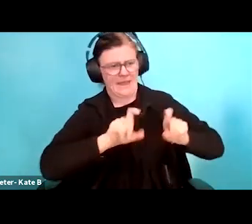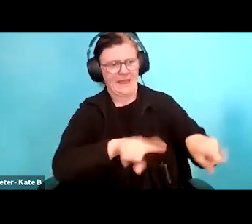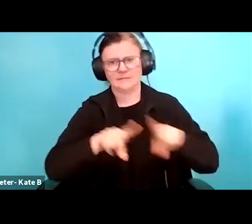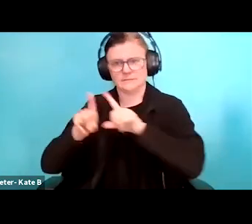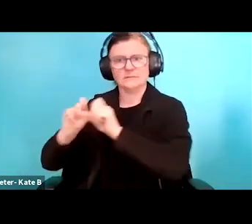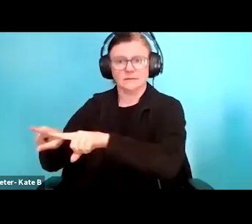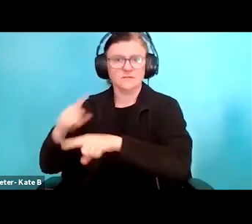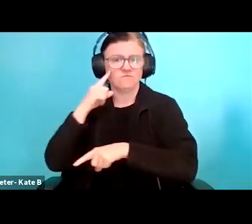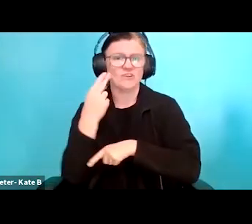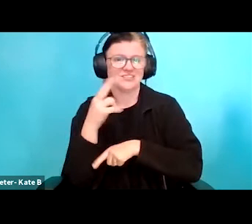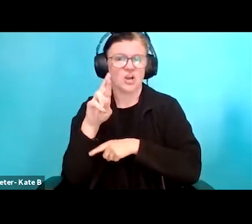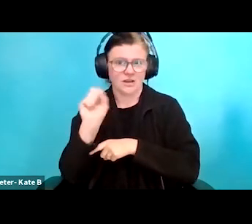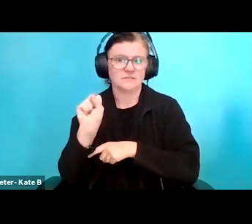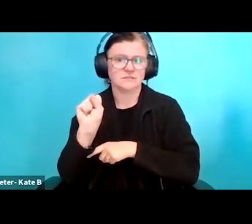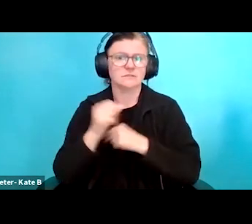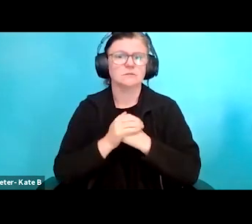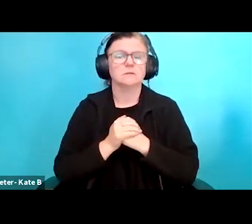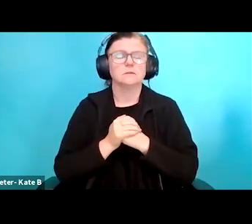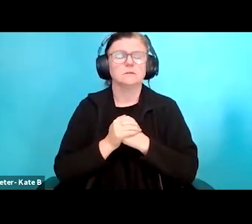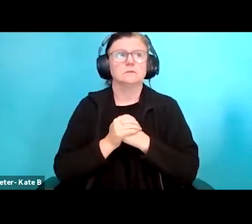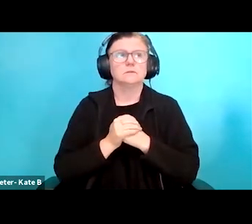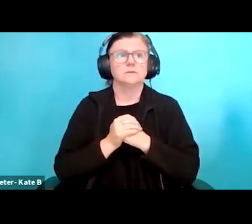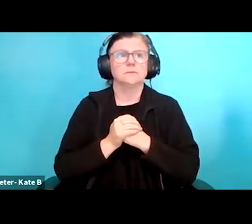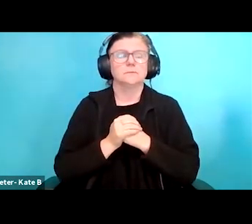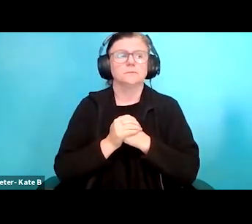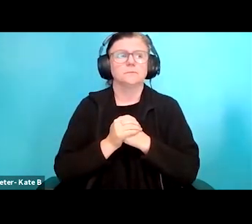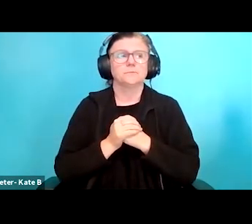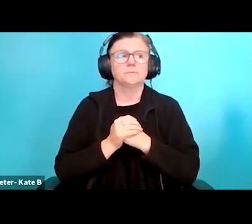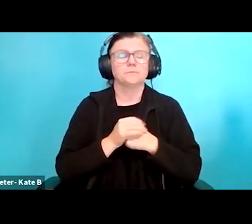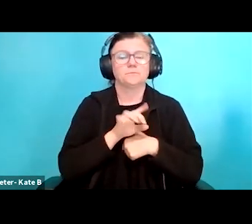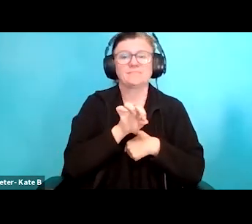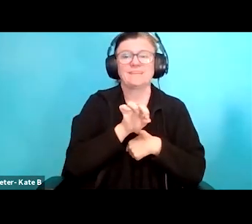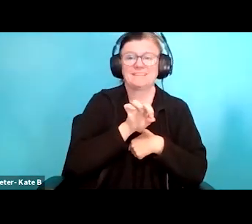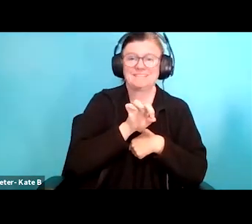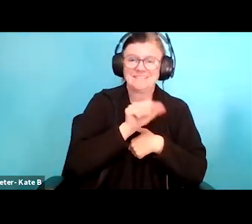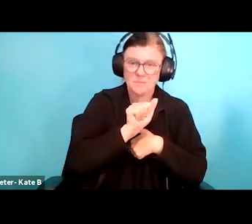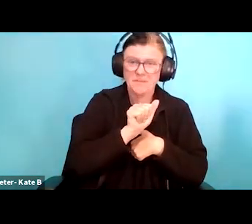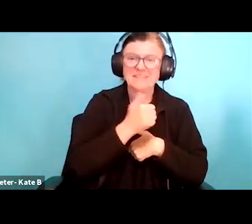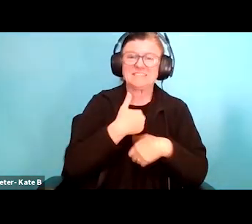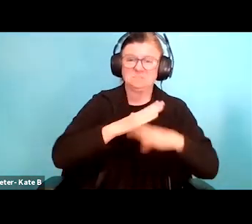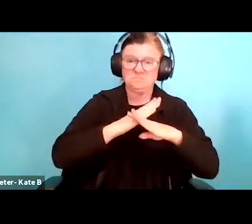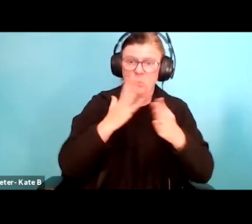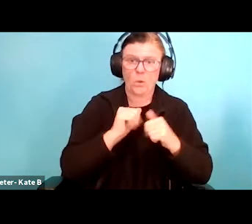and the indicators of disability and HRS reflect work limitations, activity of daily